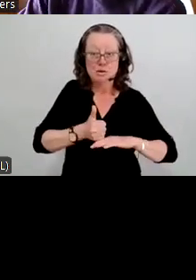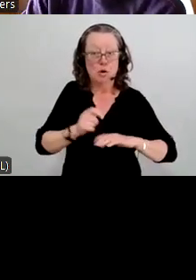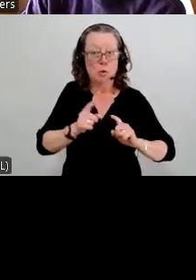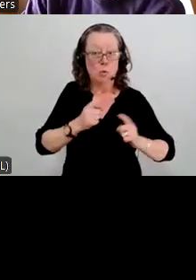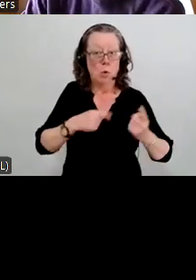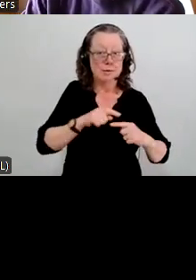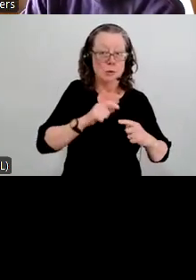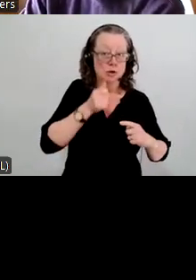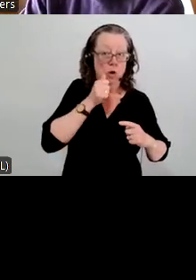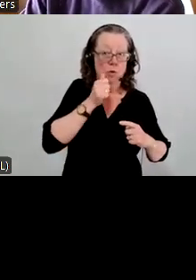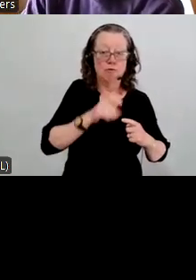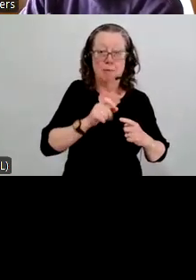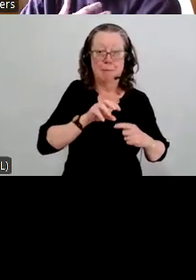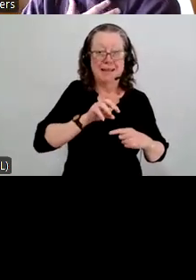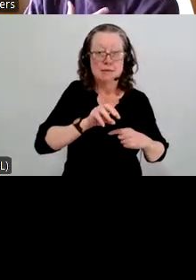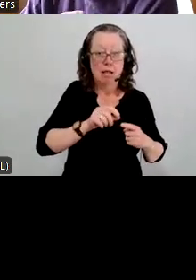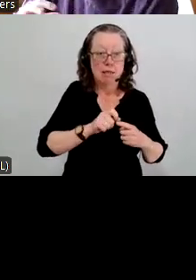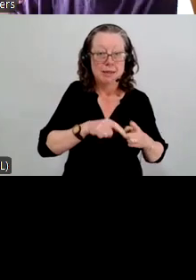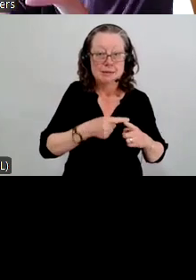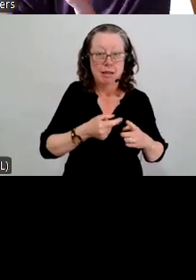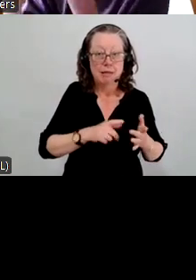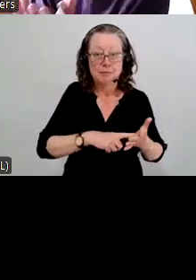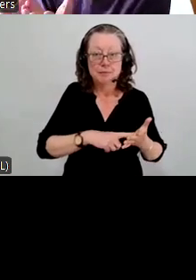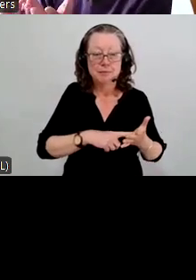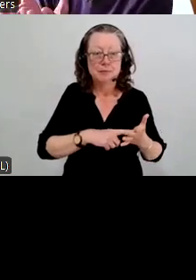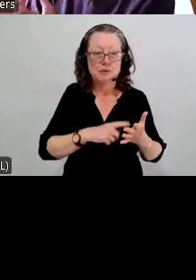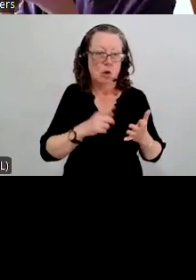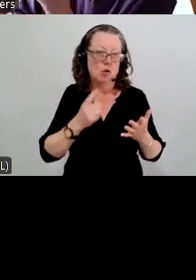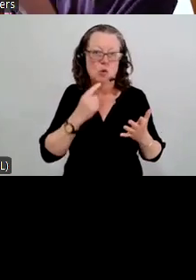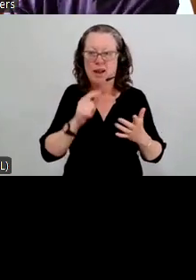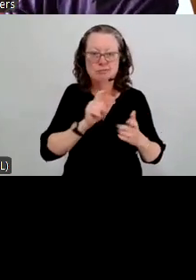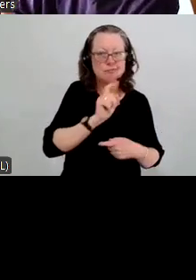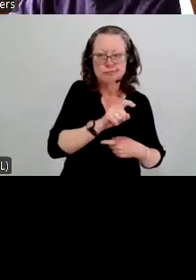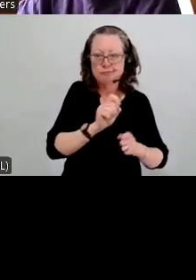and then we can say, "I want to create an audience pool of people that have purchased,"